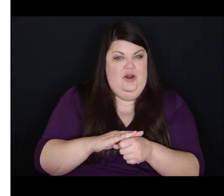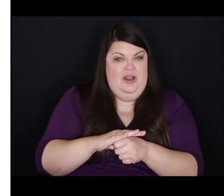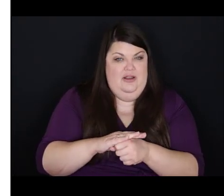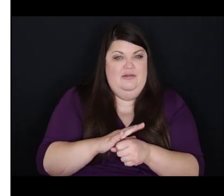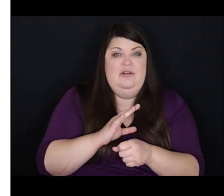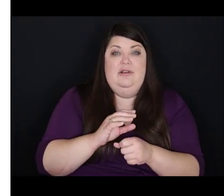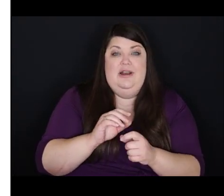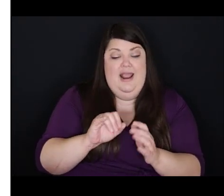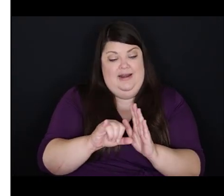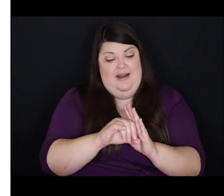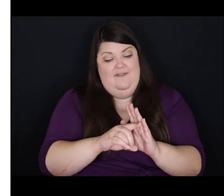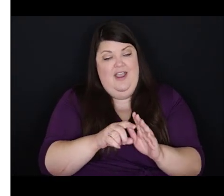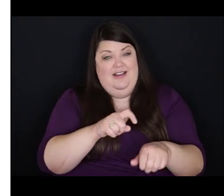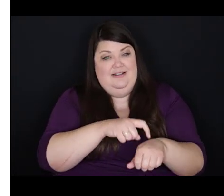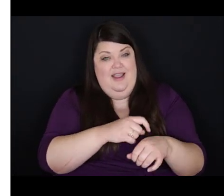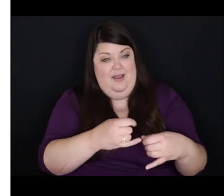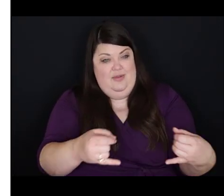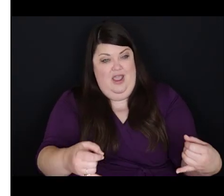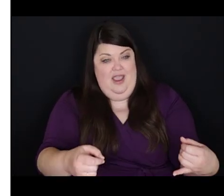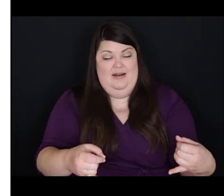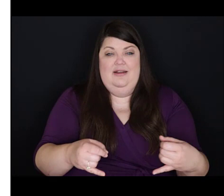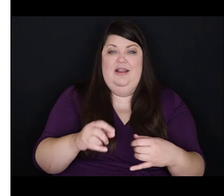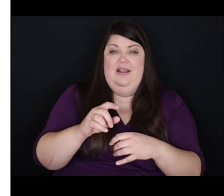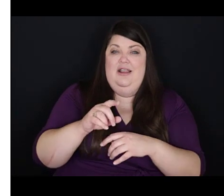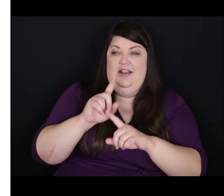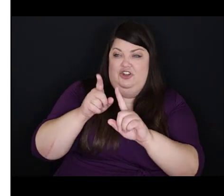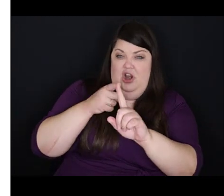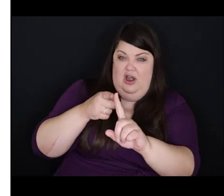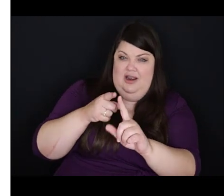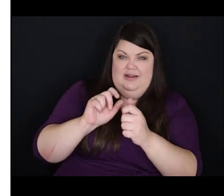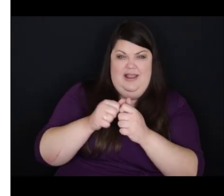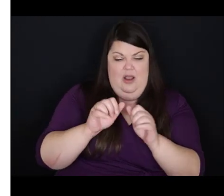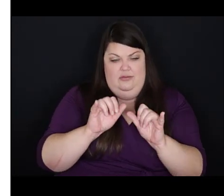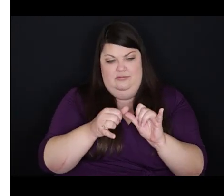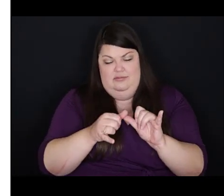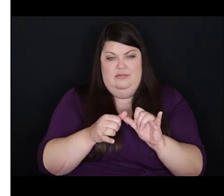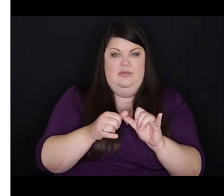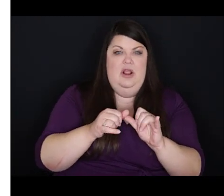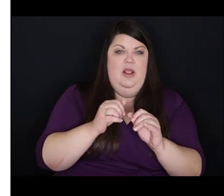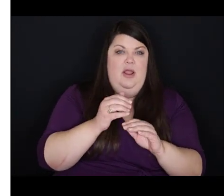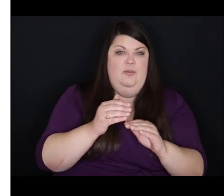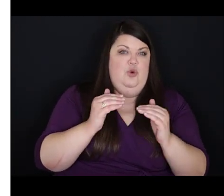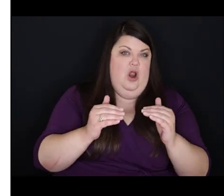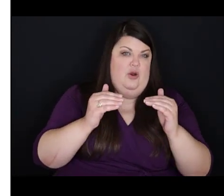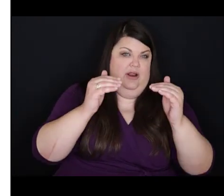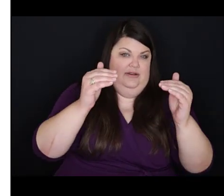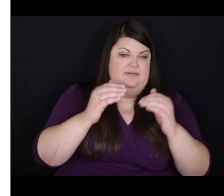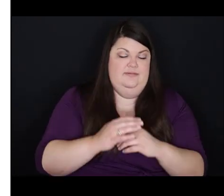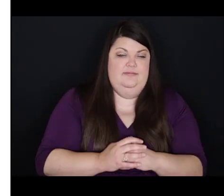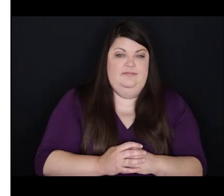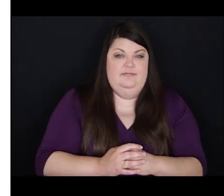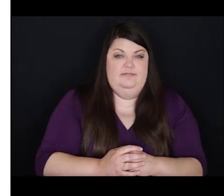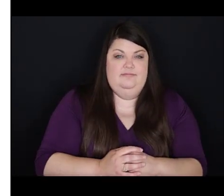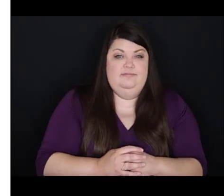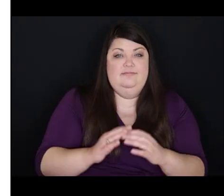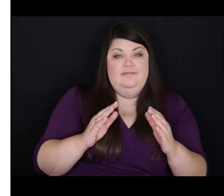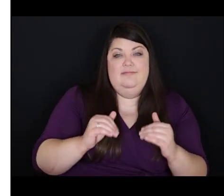and targets it will use to assess its progress. Presenting next, Michele will review the